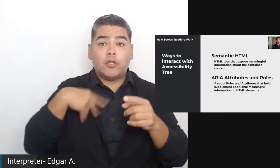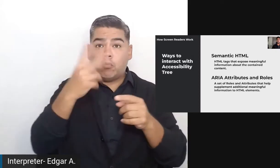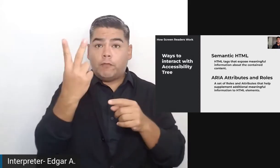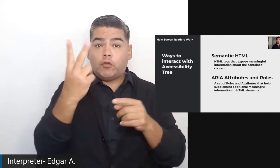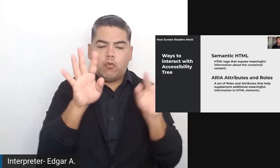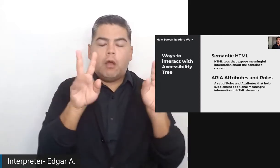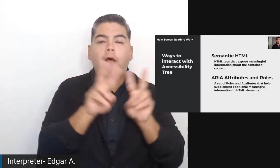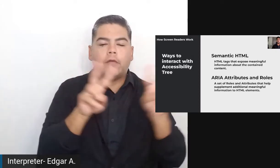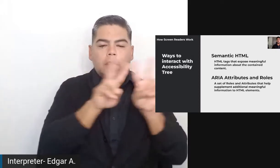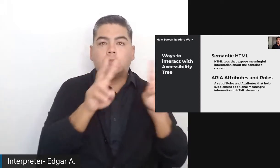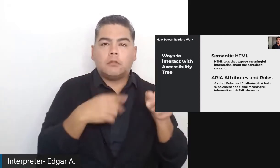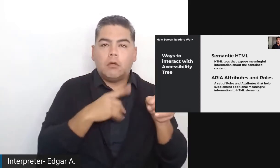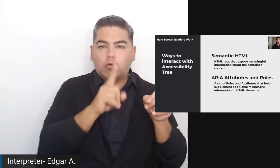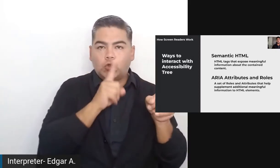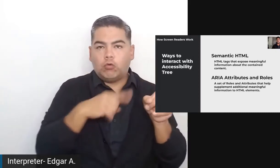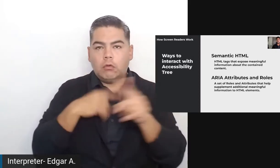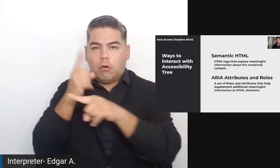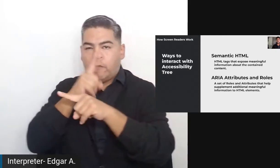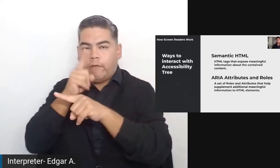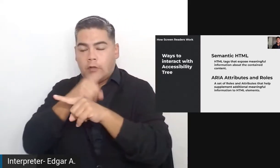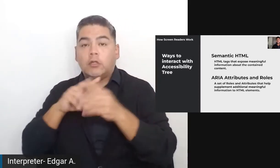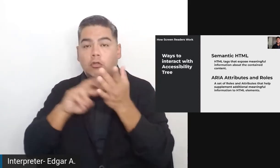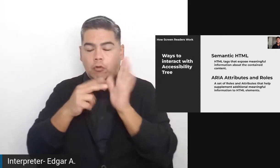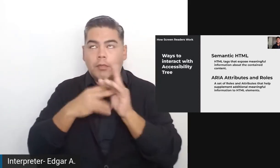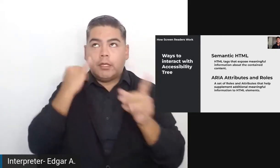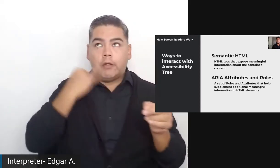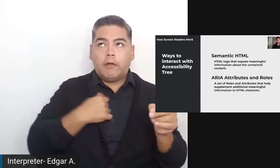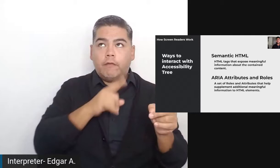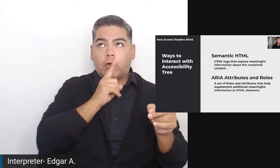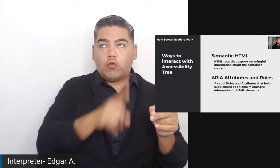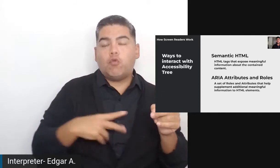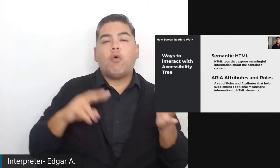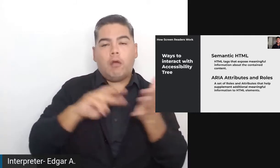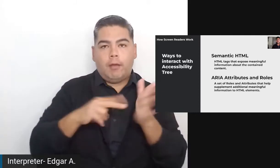that the screen reader would now know that the current state of this menu is open.